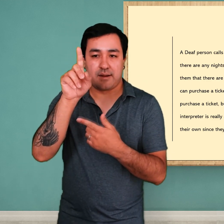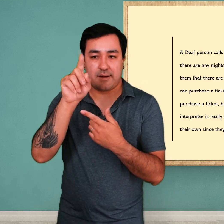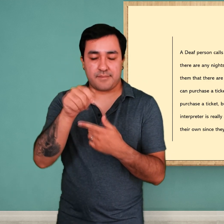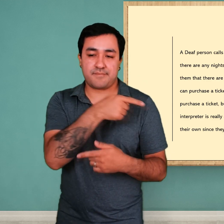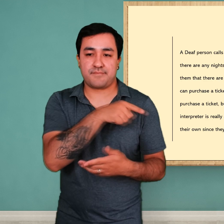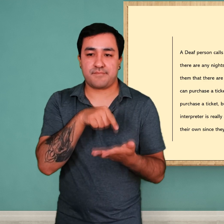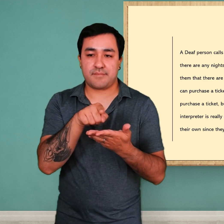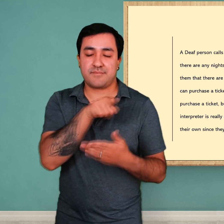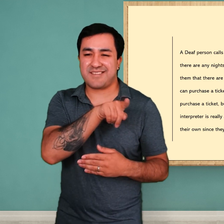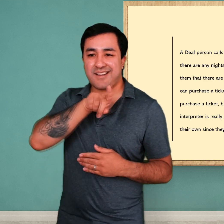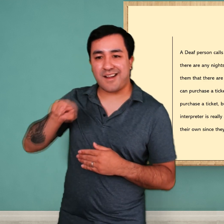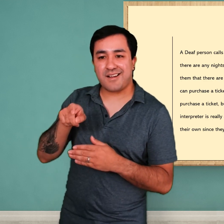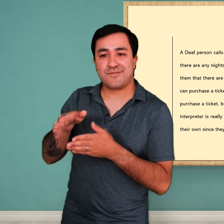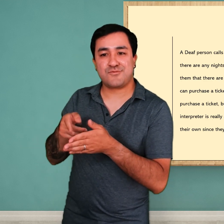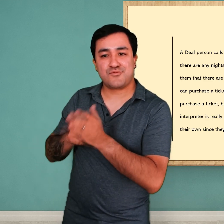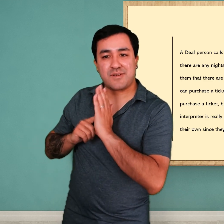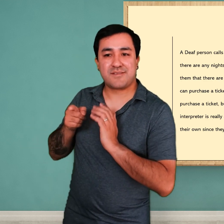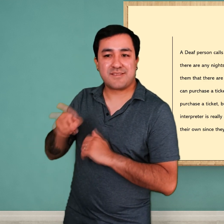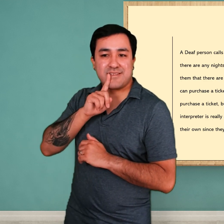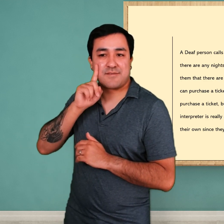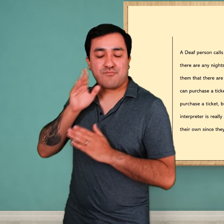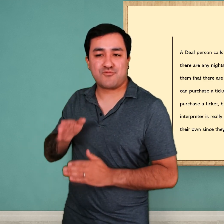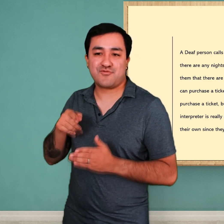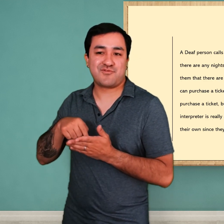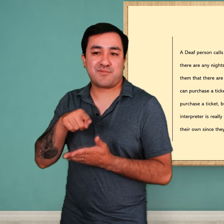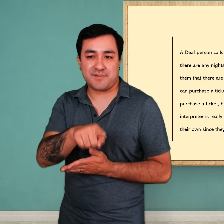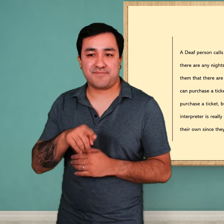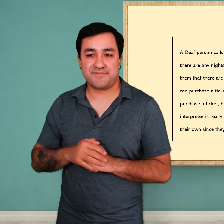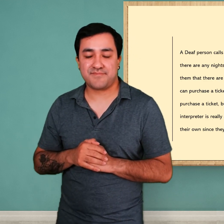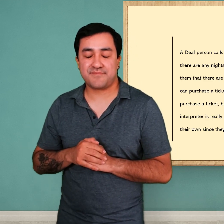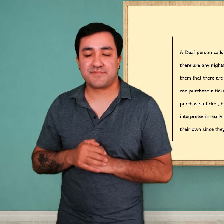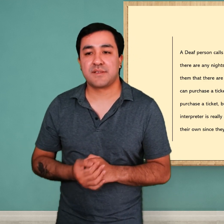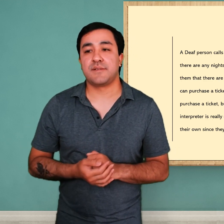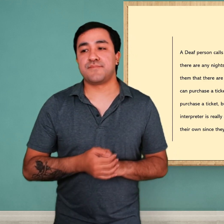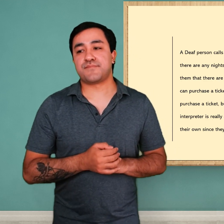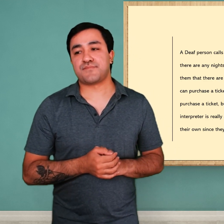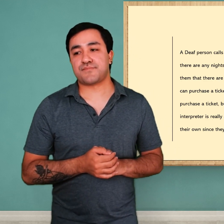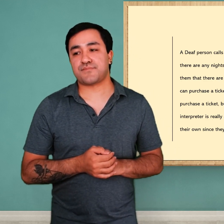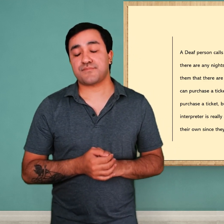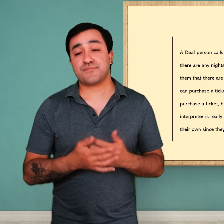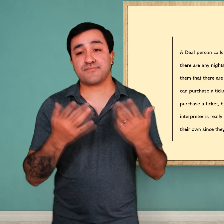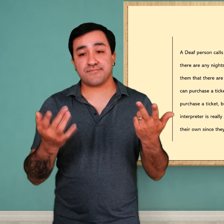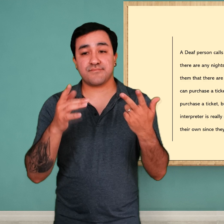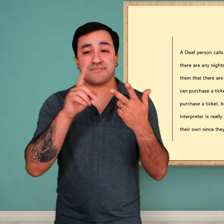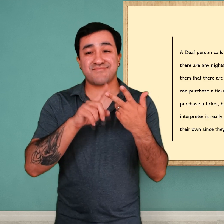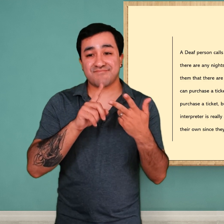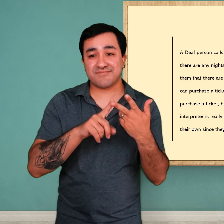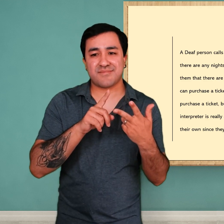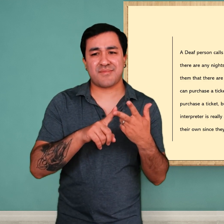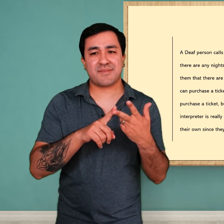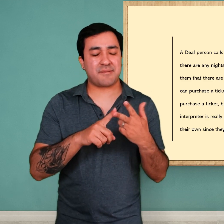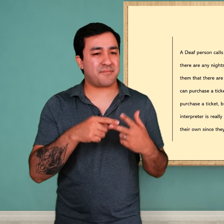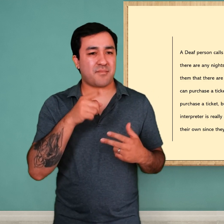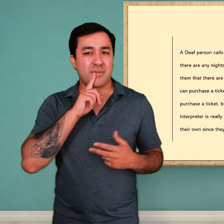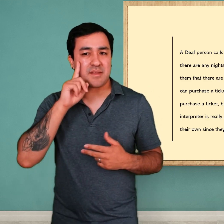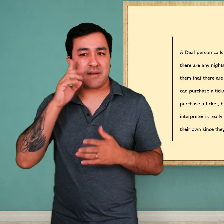Second, accommodations are also at the expense of the business and therefore the theatre cannot ask or require the Deaf person to pay.